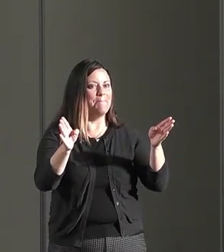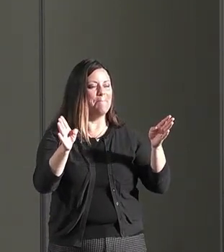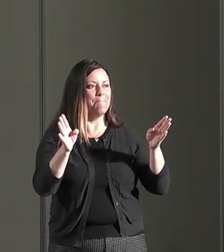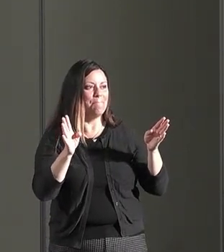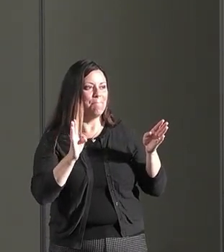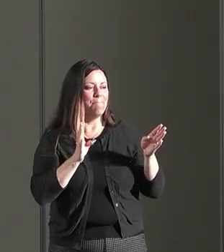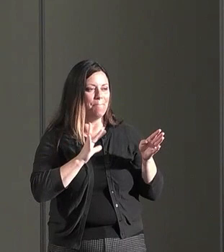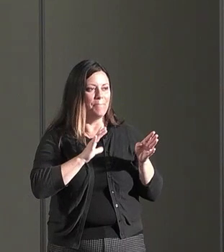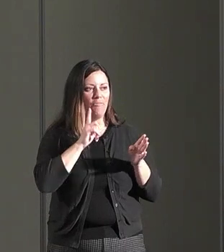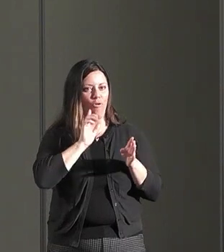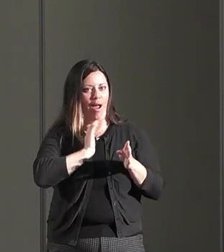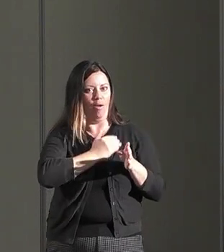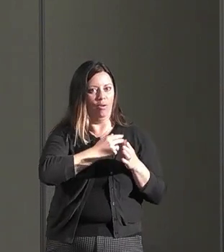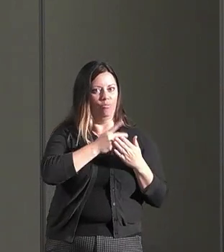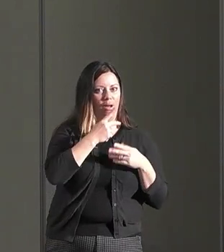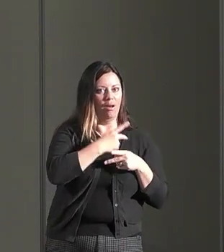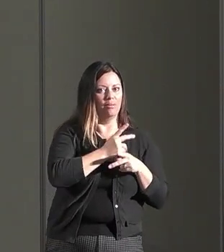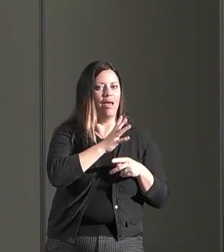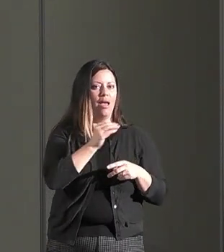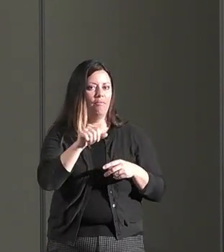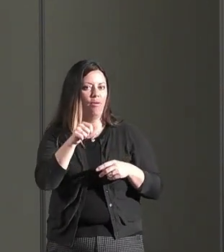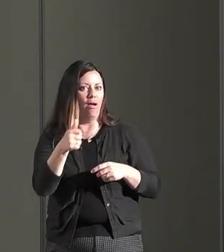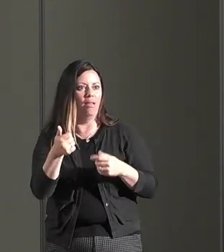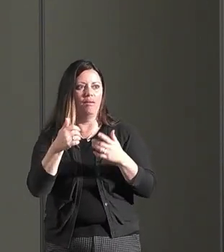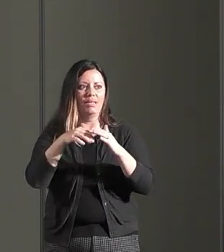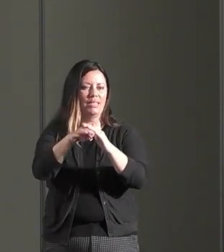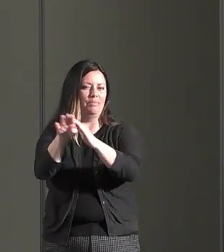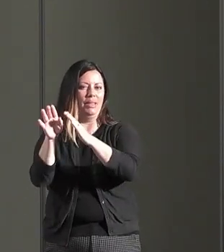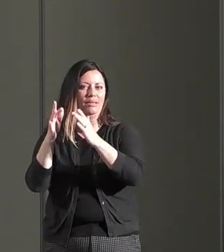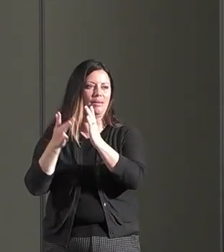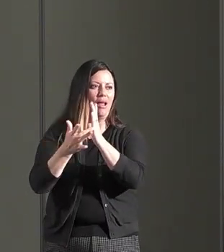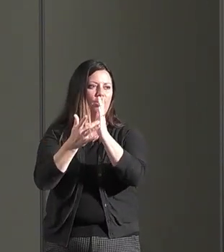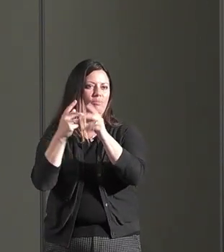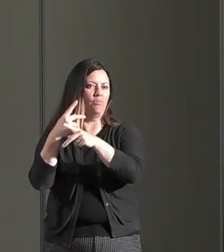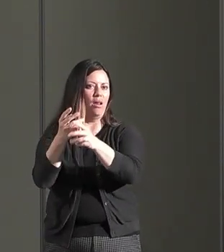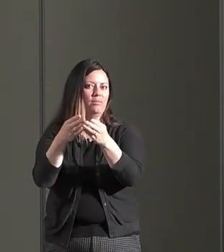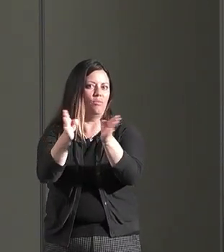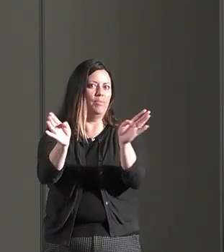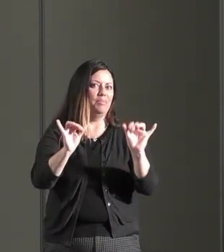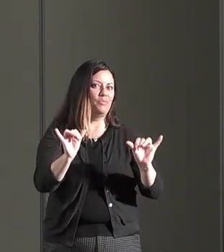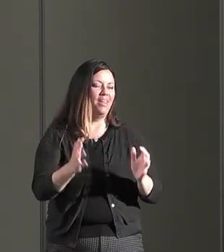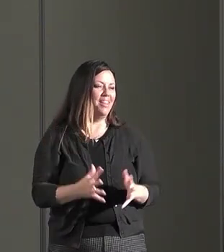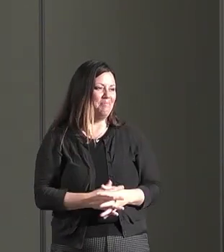our product and as well as for all other accessibility technology products as well.